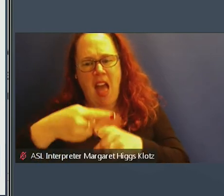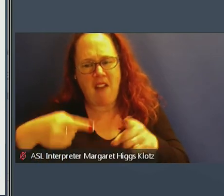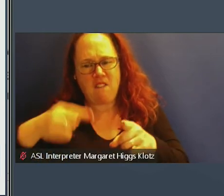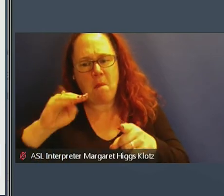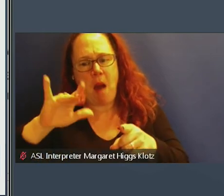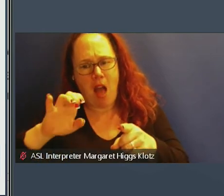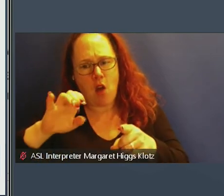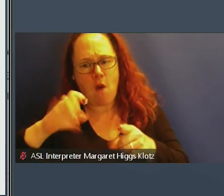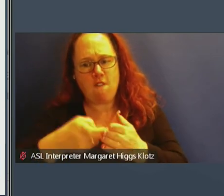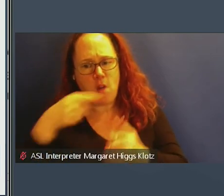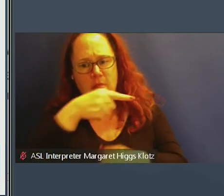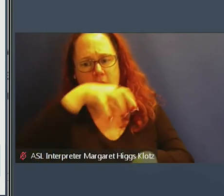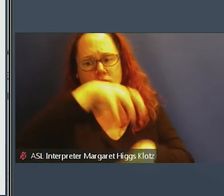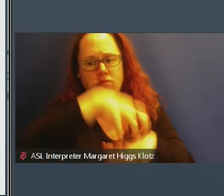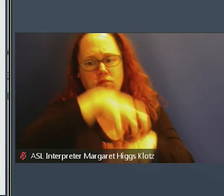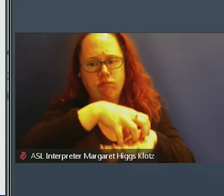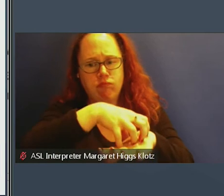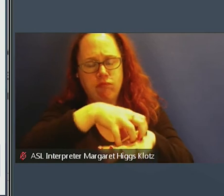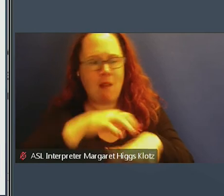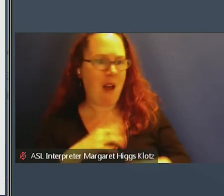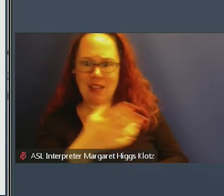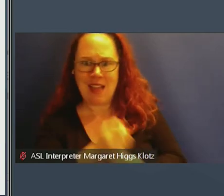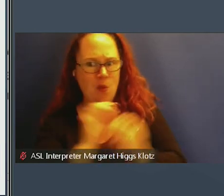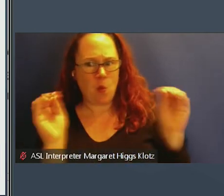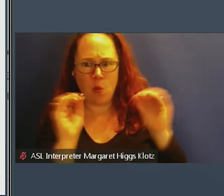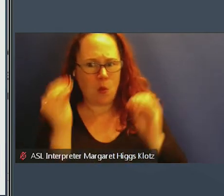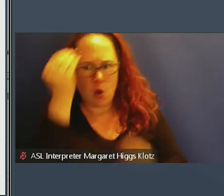and I didn't receive any notice of this project.